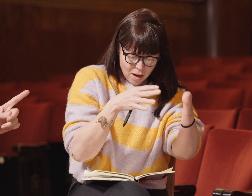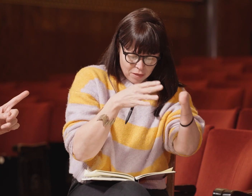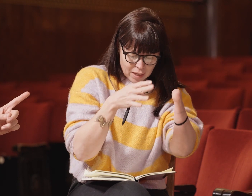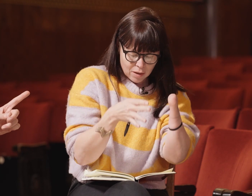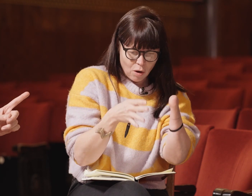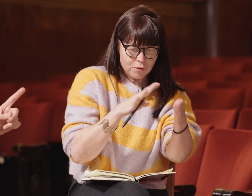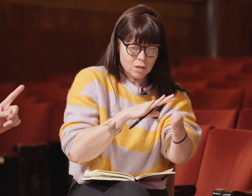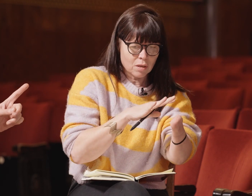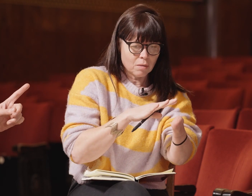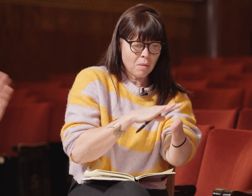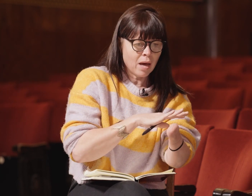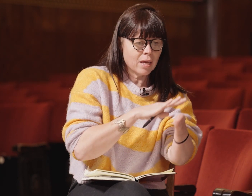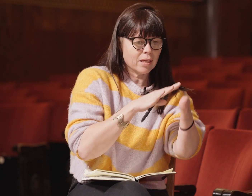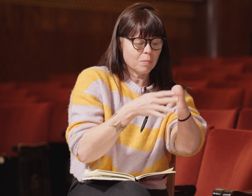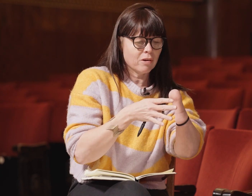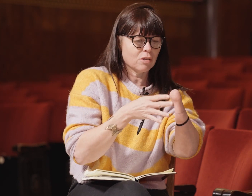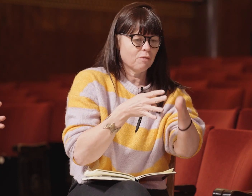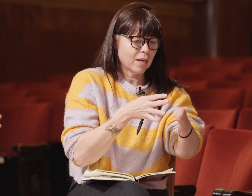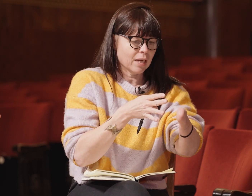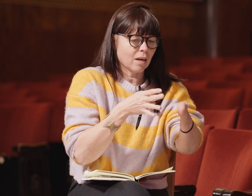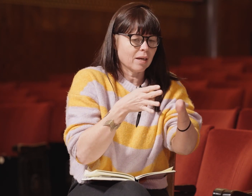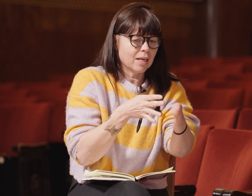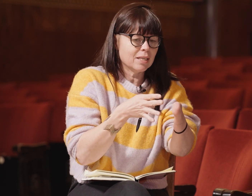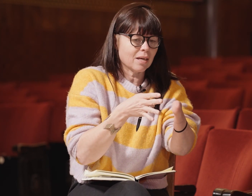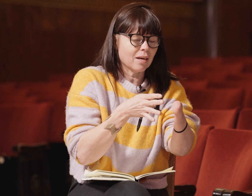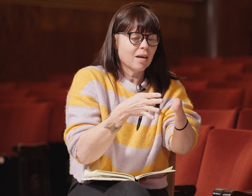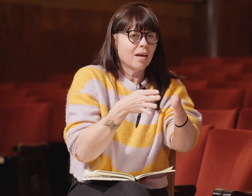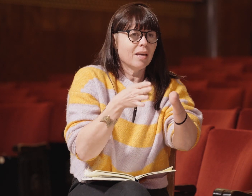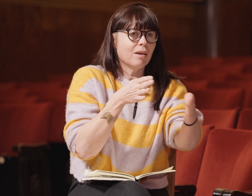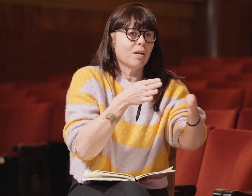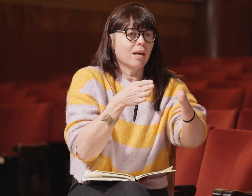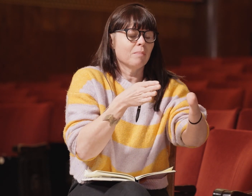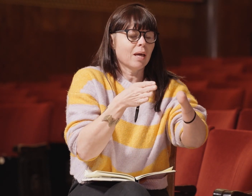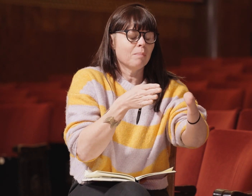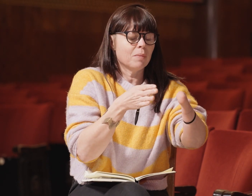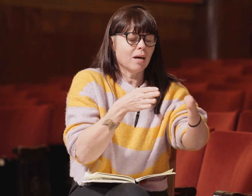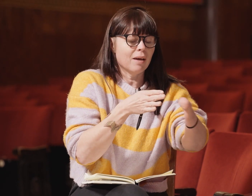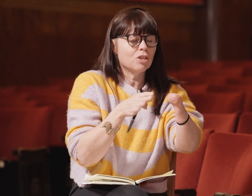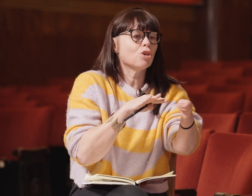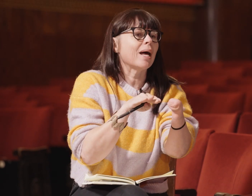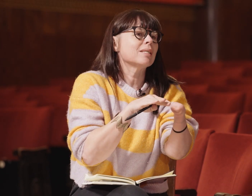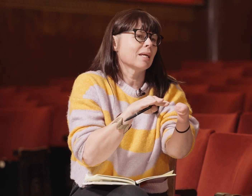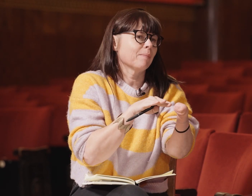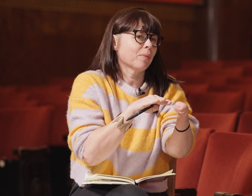I think often my experience of feeling like a leader can... I have this duality,